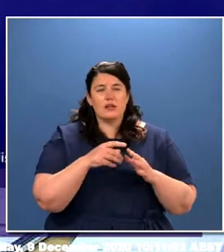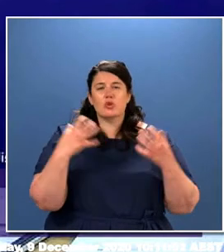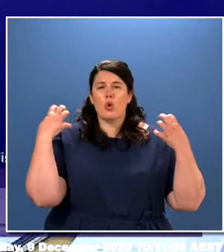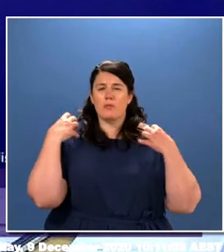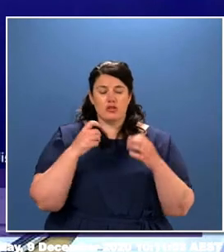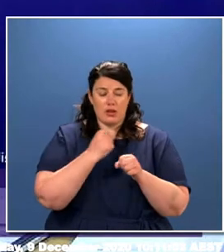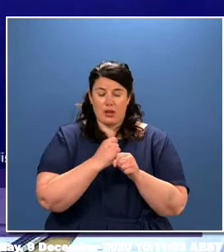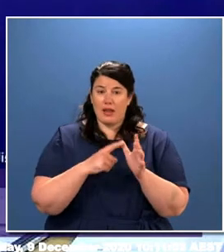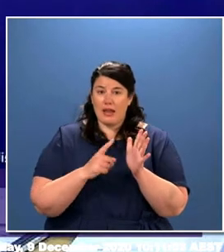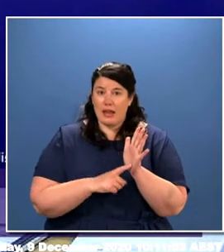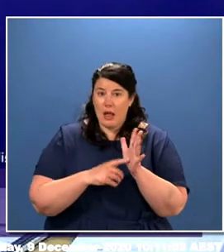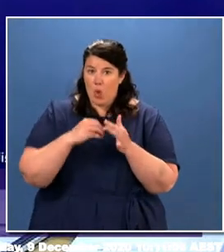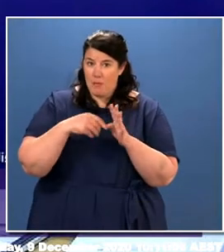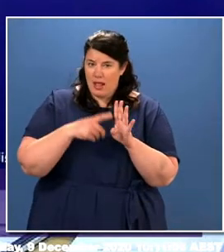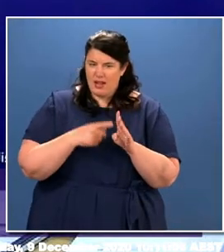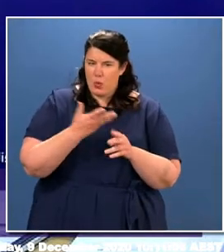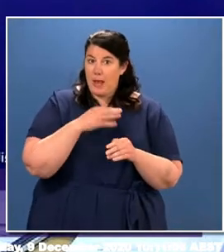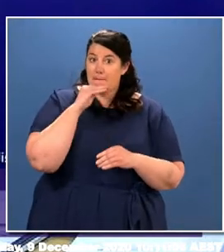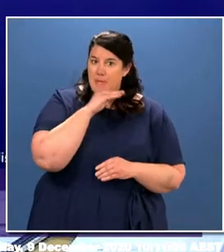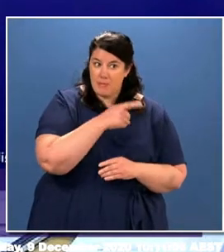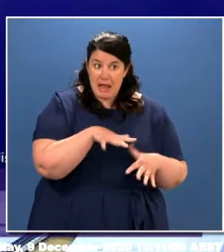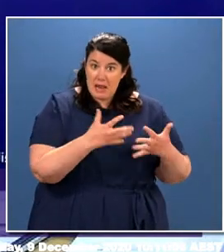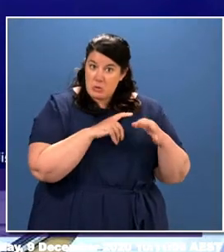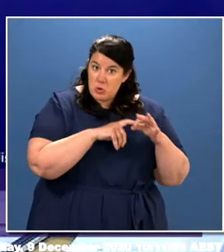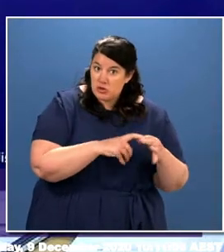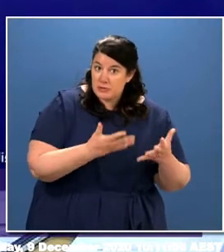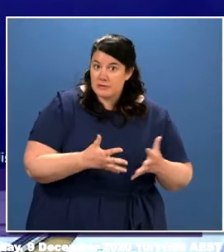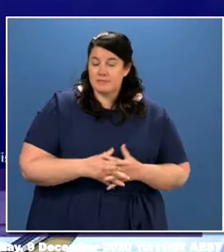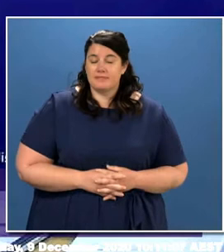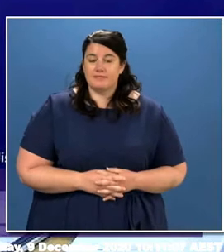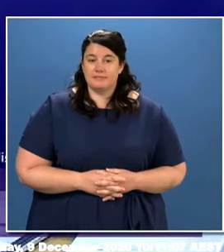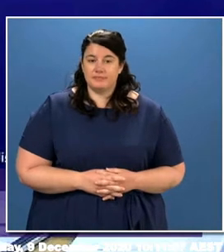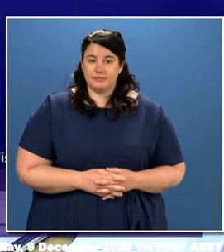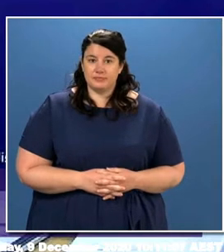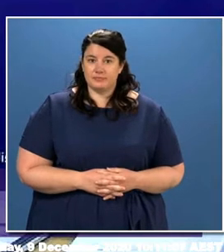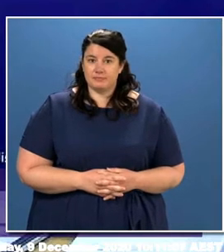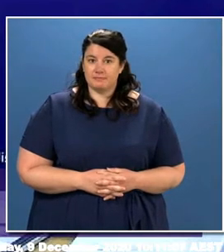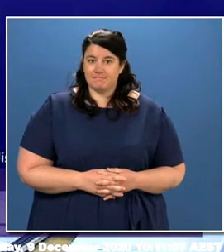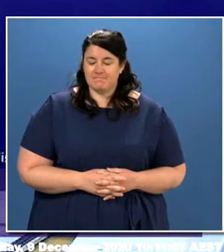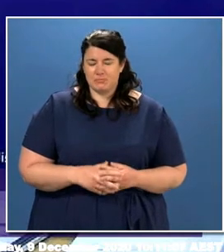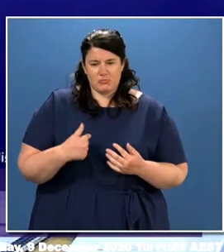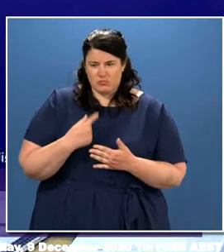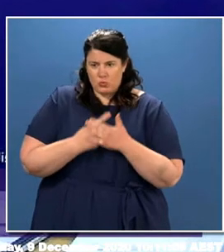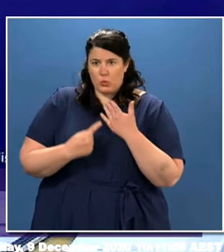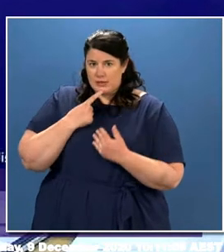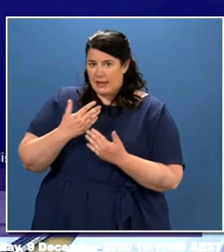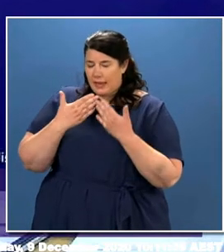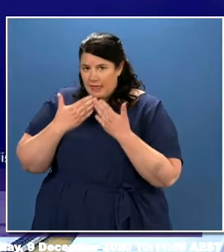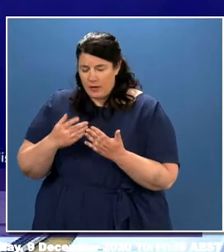would like to ask you any questions. Thank you very much for your statement. I found it very, very valuable.